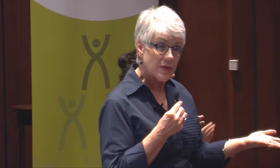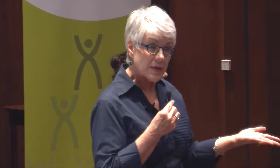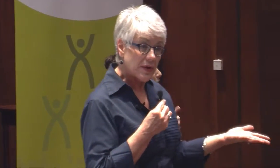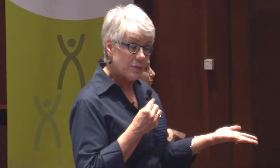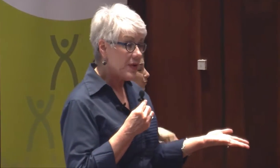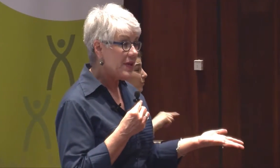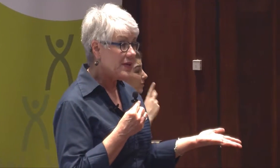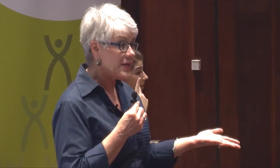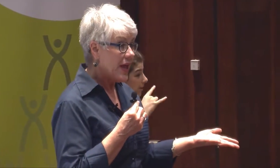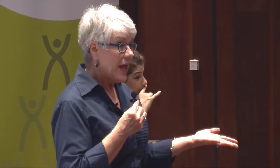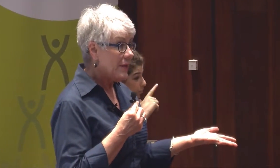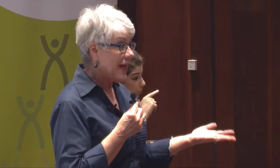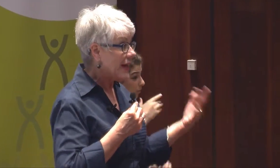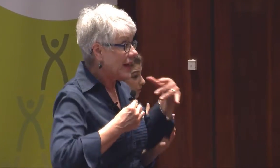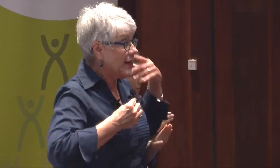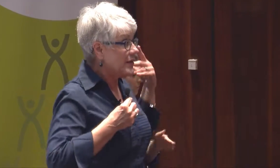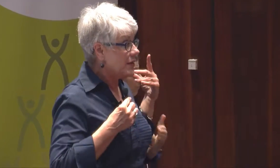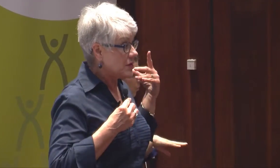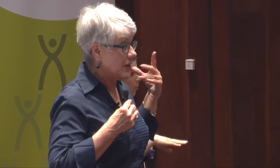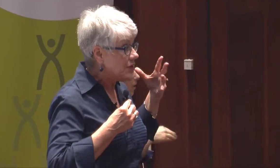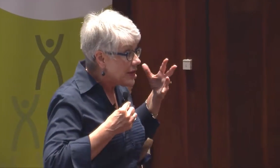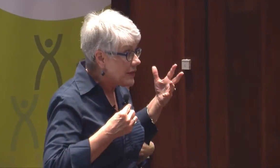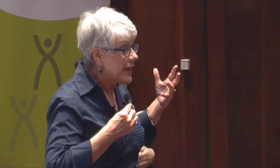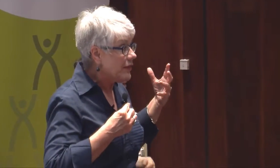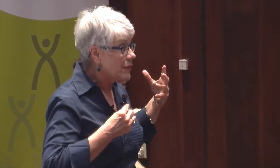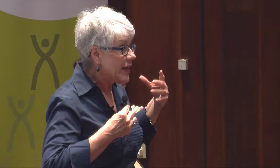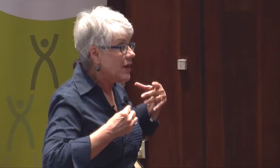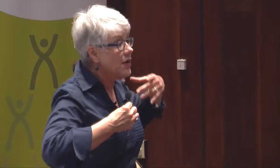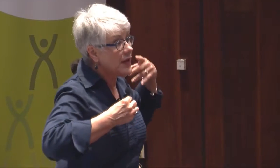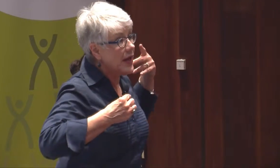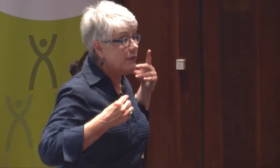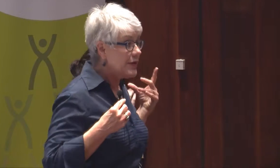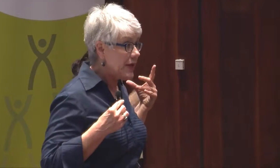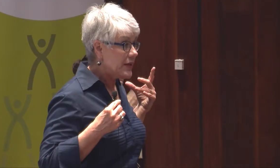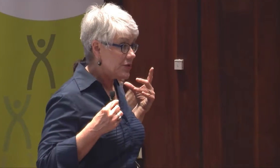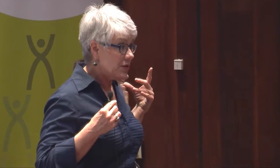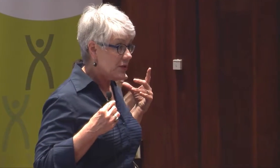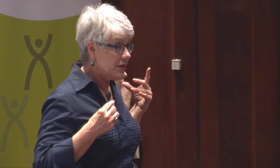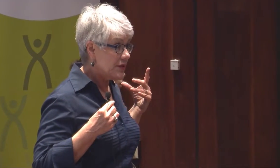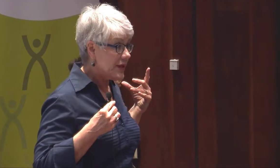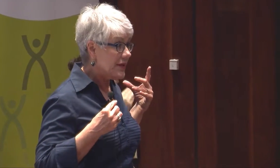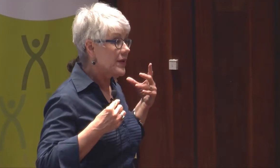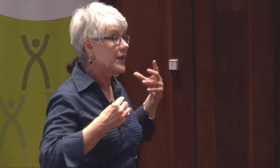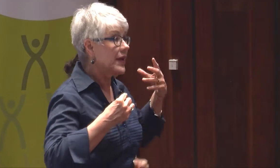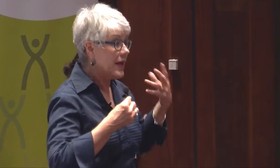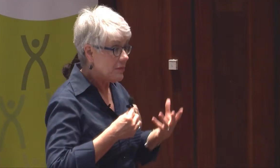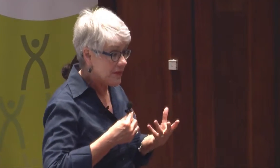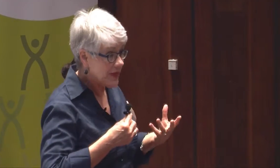preemies, and we had kind of this little speech that we gave everybody. "Oh they're going to have retracted shoulders, and they're going to need help with feeding